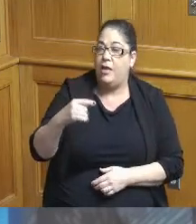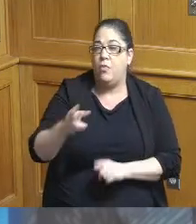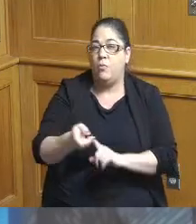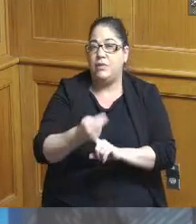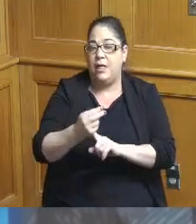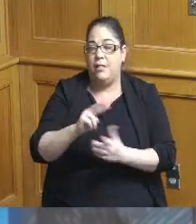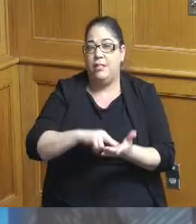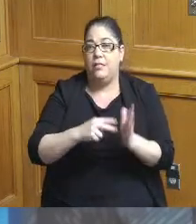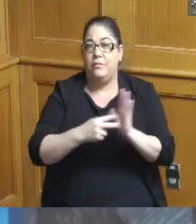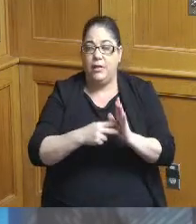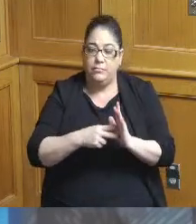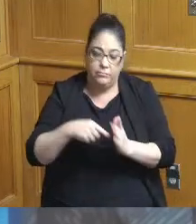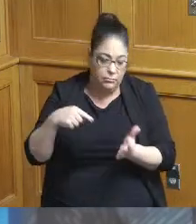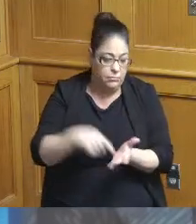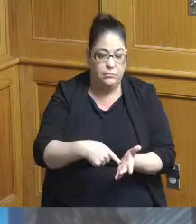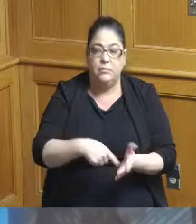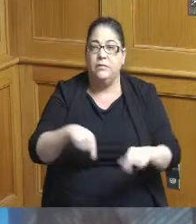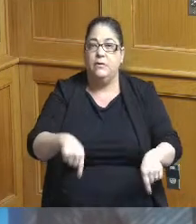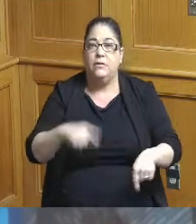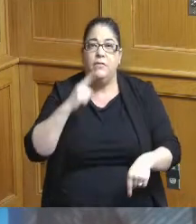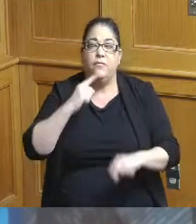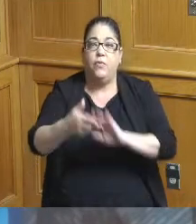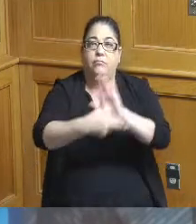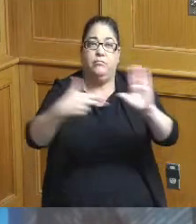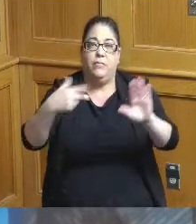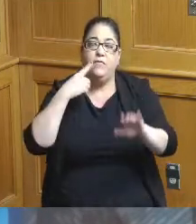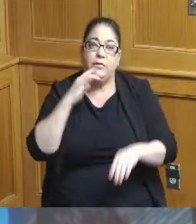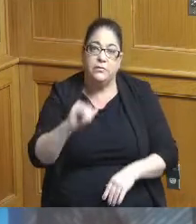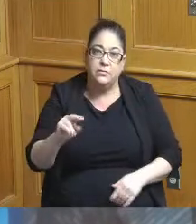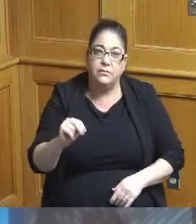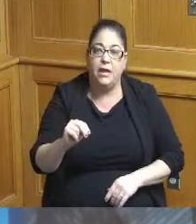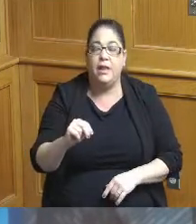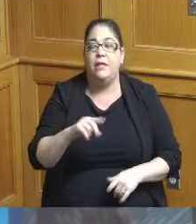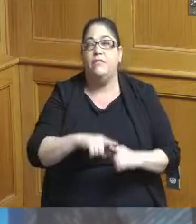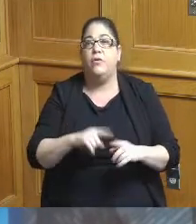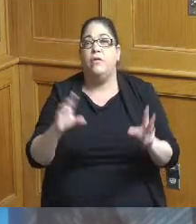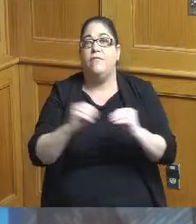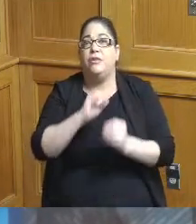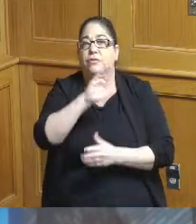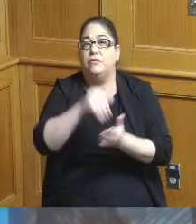support the operations of the downtown community as well as to serve as a convention Hotel 60 80 60